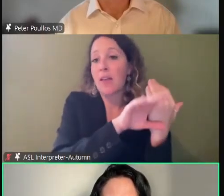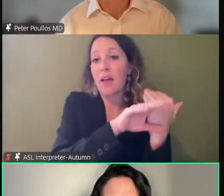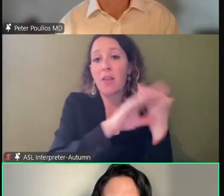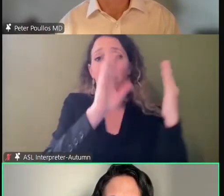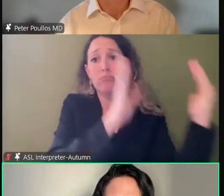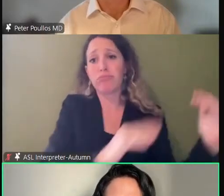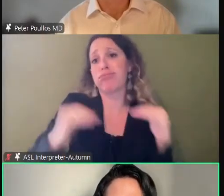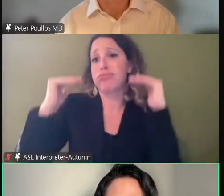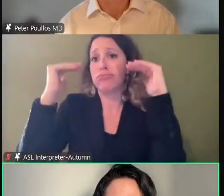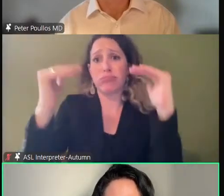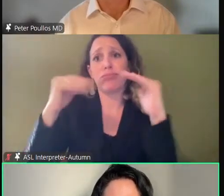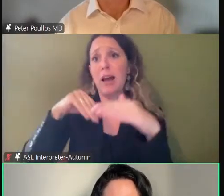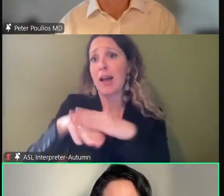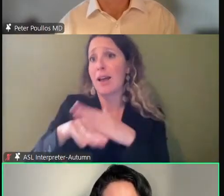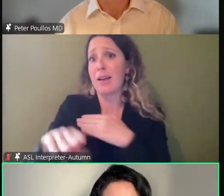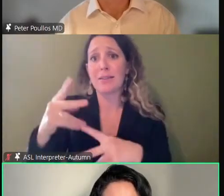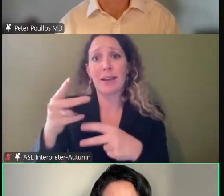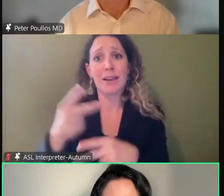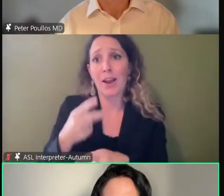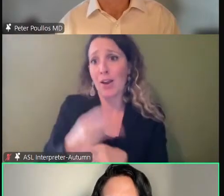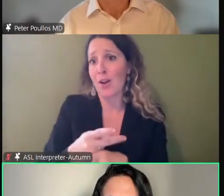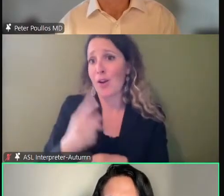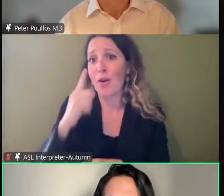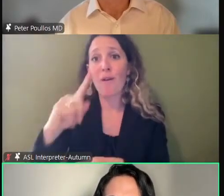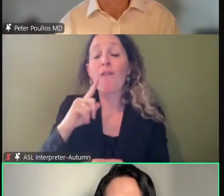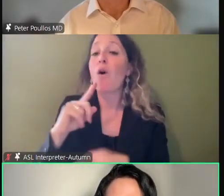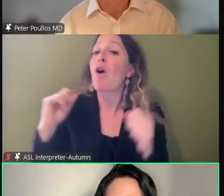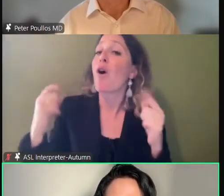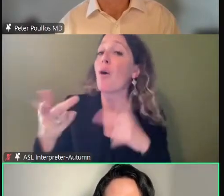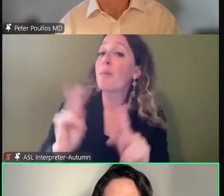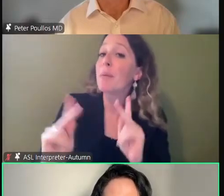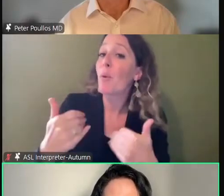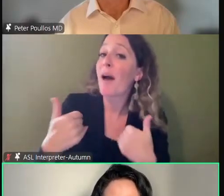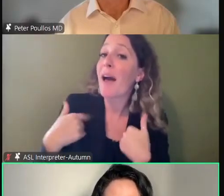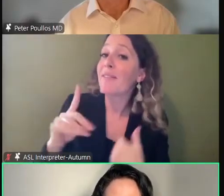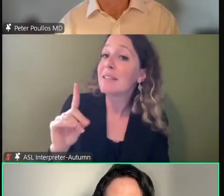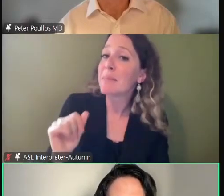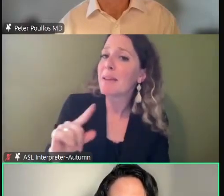for almost all persons with disabilities, but there were a lot of things left to do.